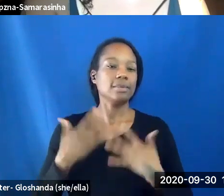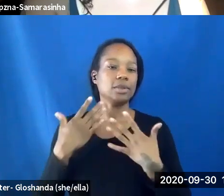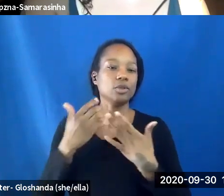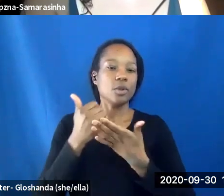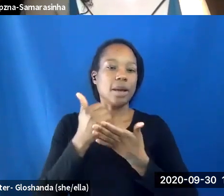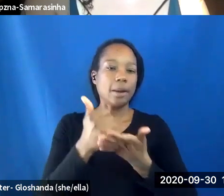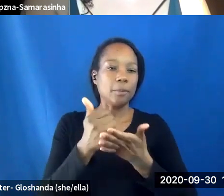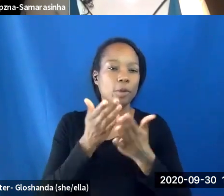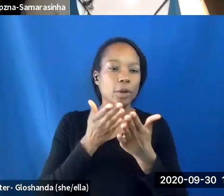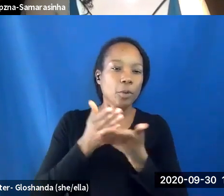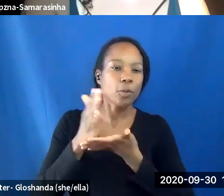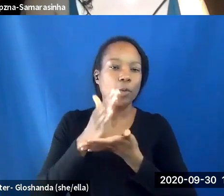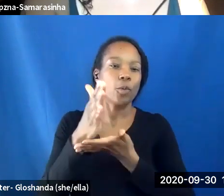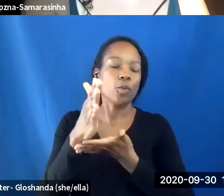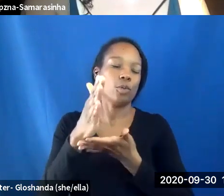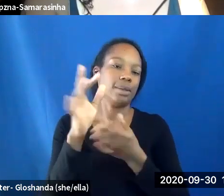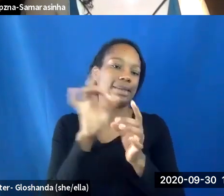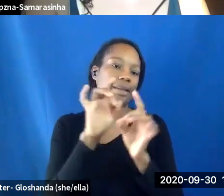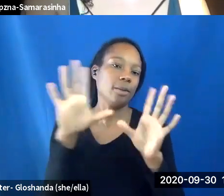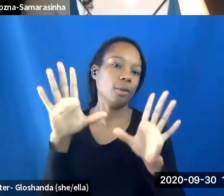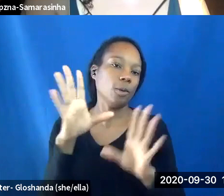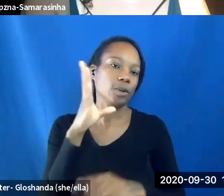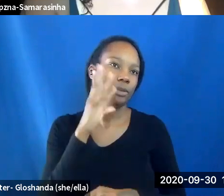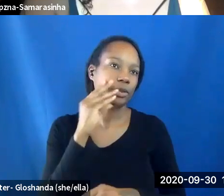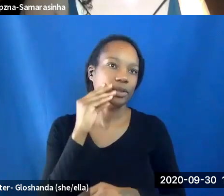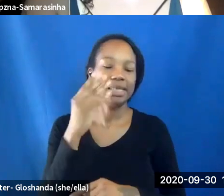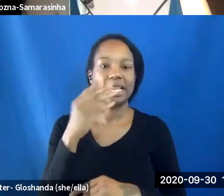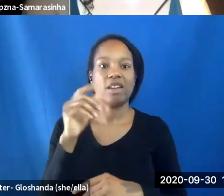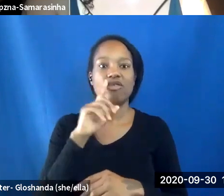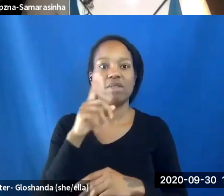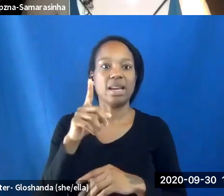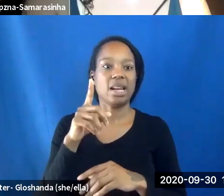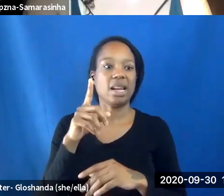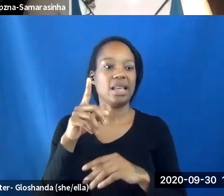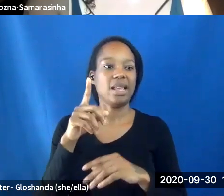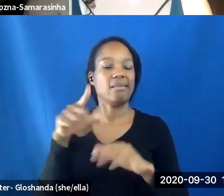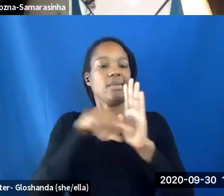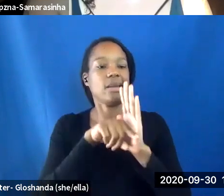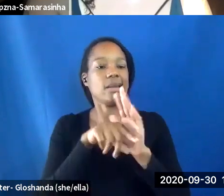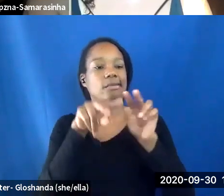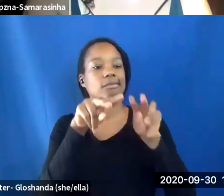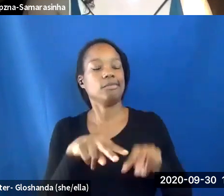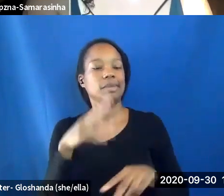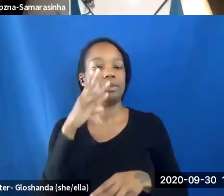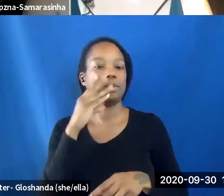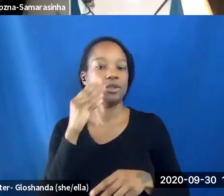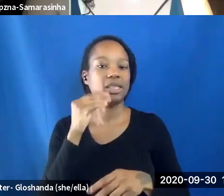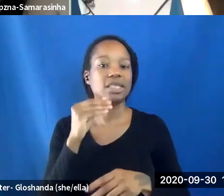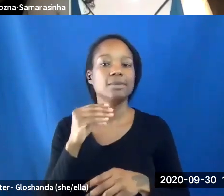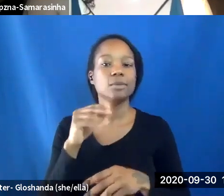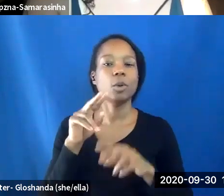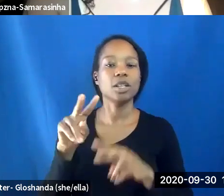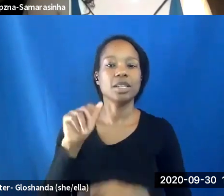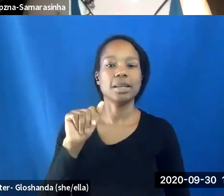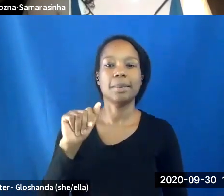and denigrating experiences in those spaces. So check out Imade, I-M-A-D-E, Depressed While Black, at her work,